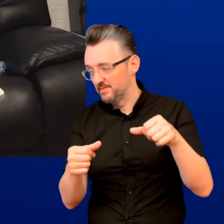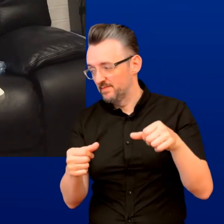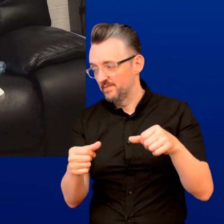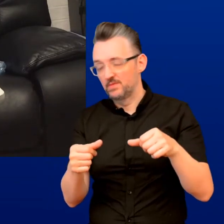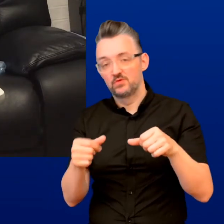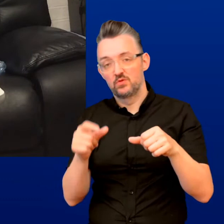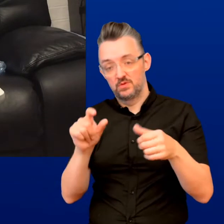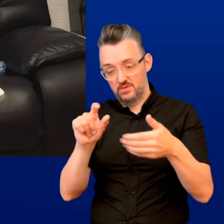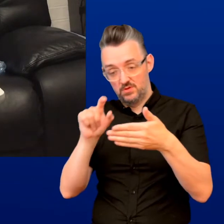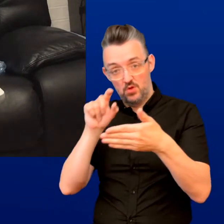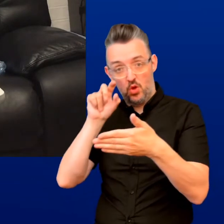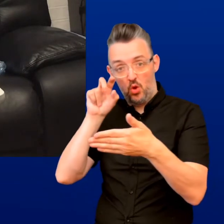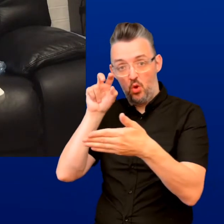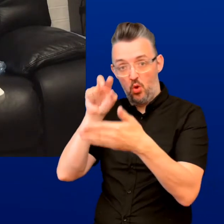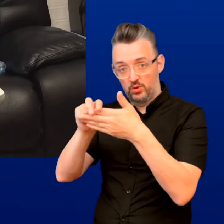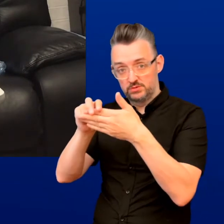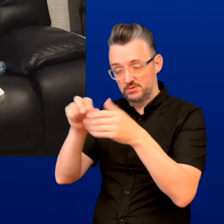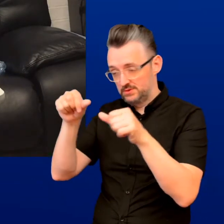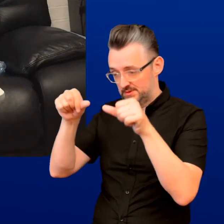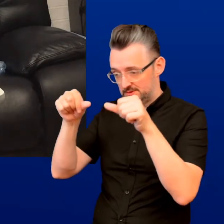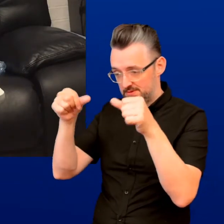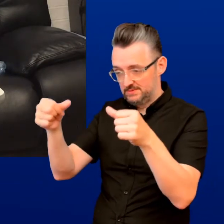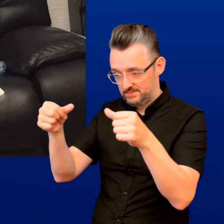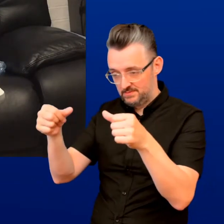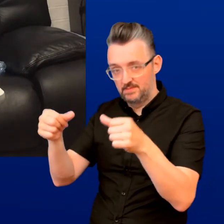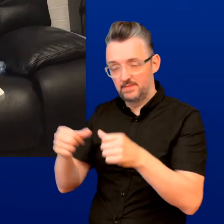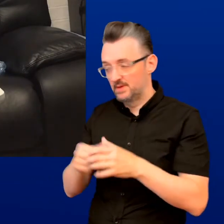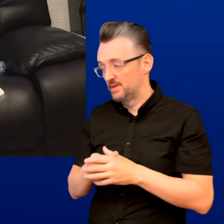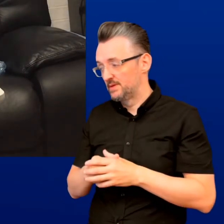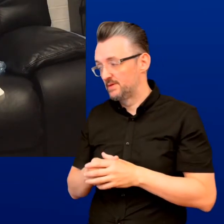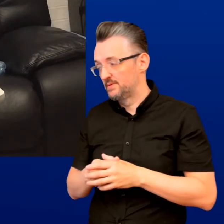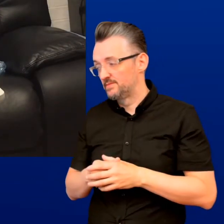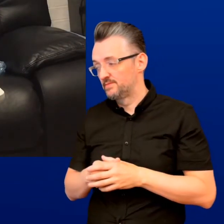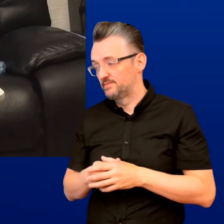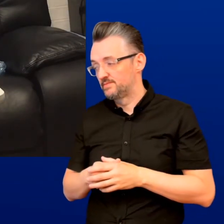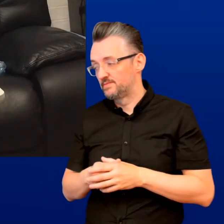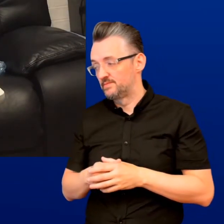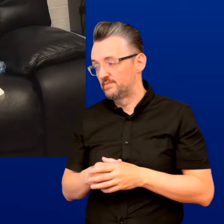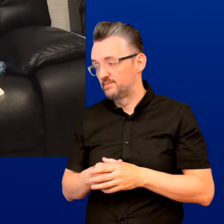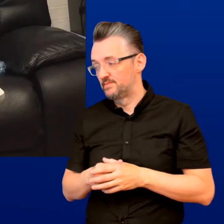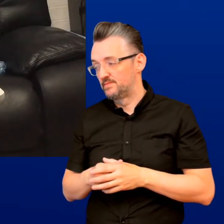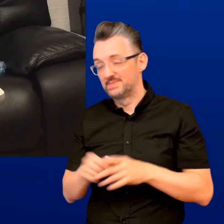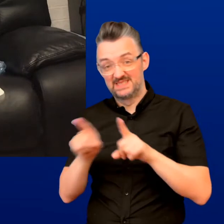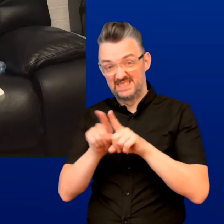the masking tape at the side of the stencil like that.